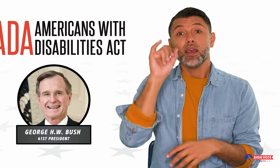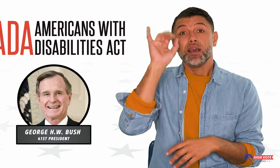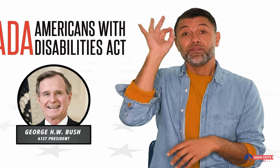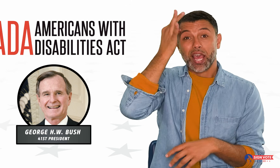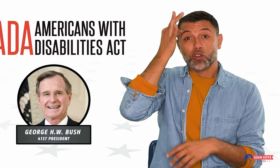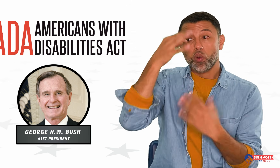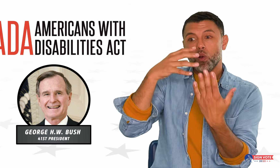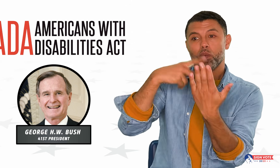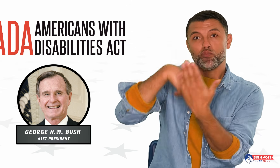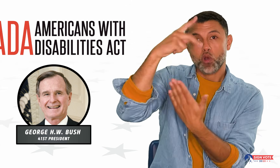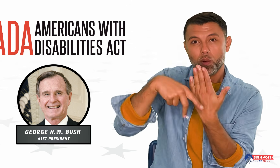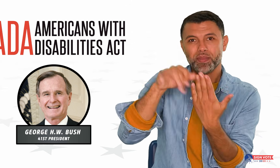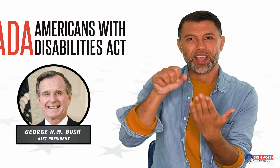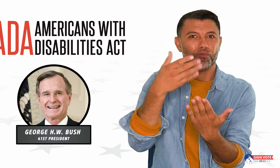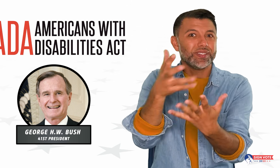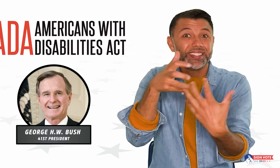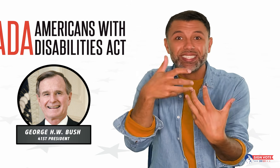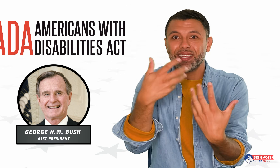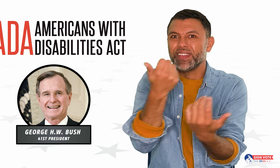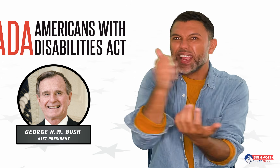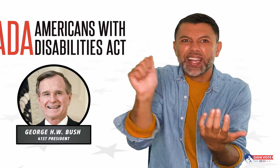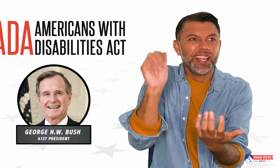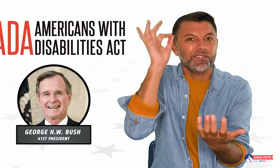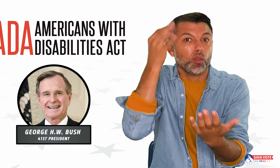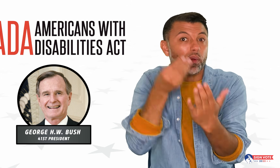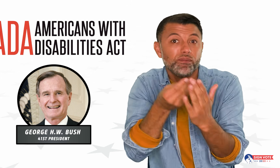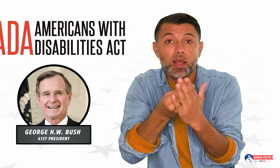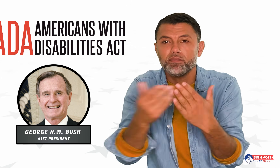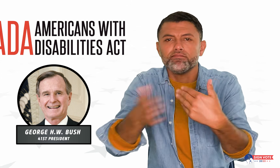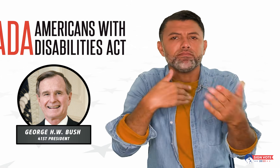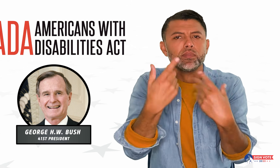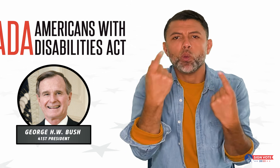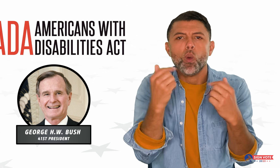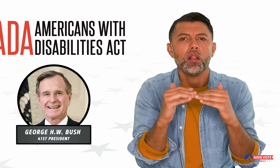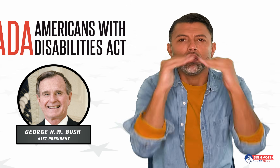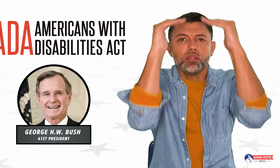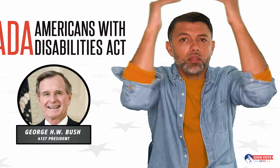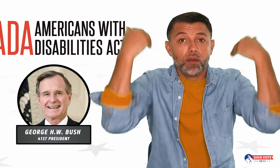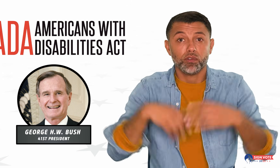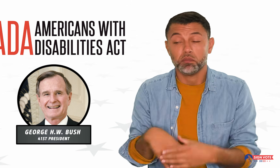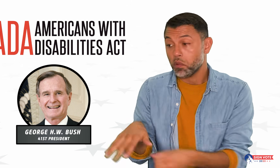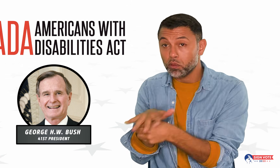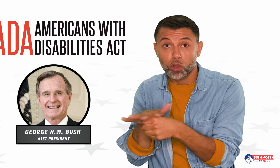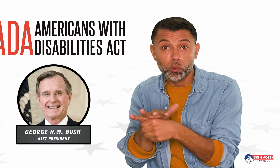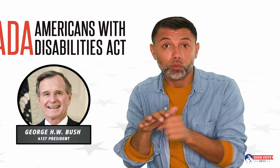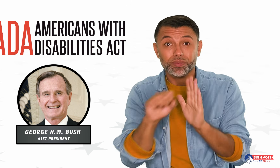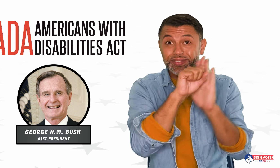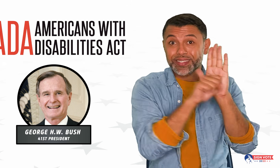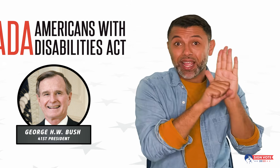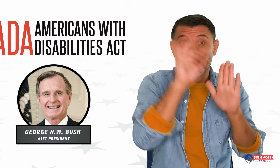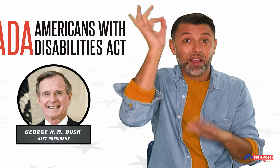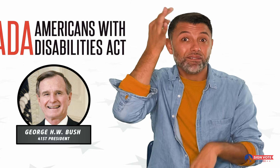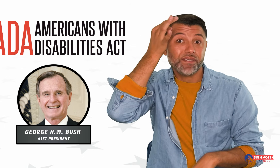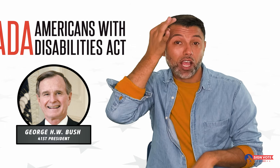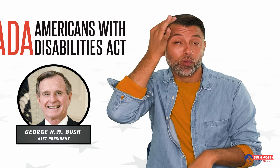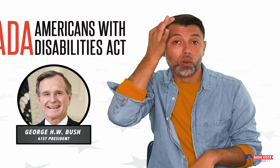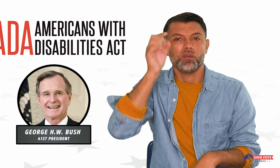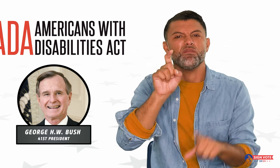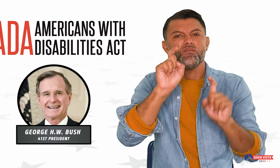If federal programs get funding, regardless of government level (local, state or federal),